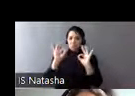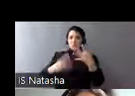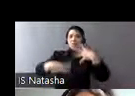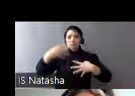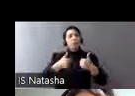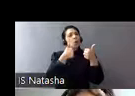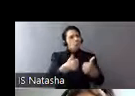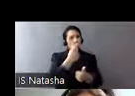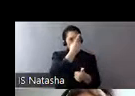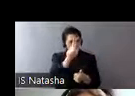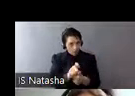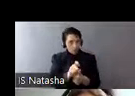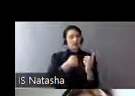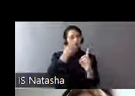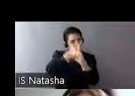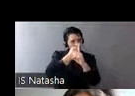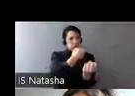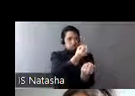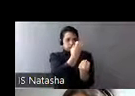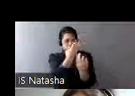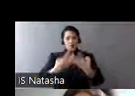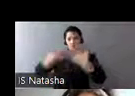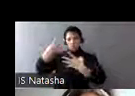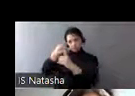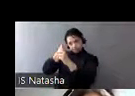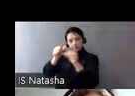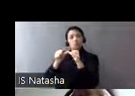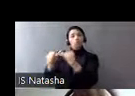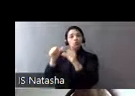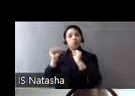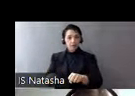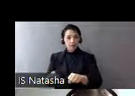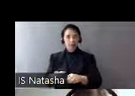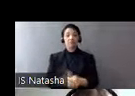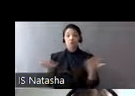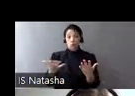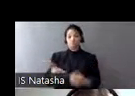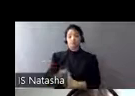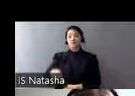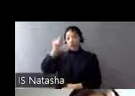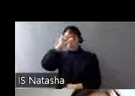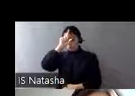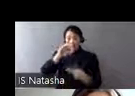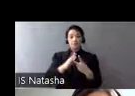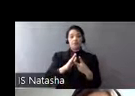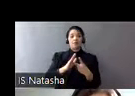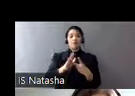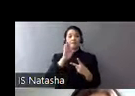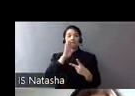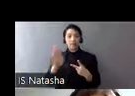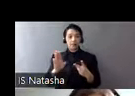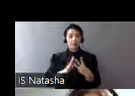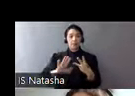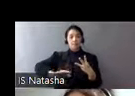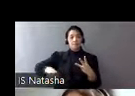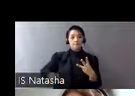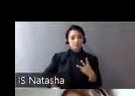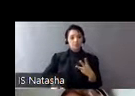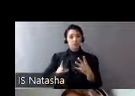This was, it was enough in Egypt, Bangladesh, Belgium, Malta and Brazil.